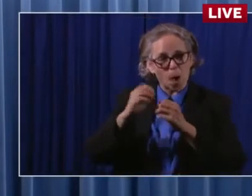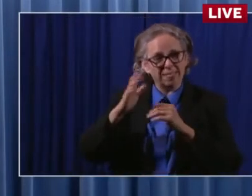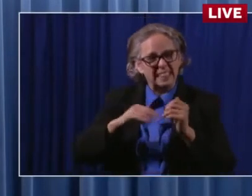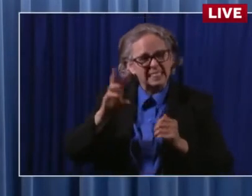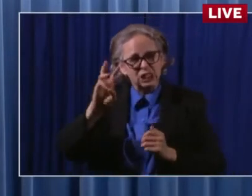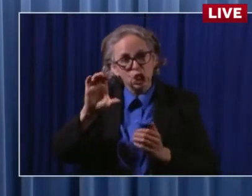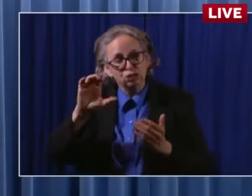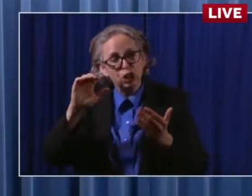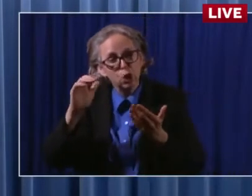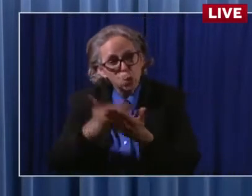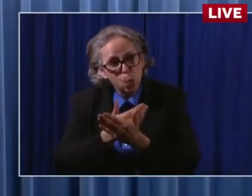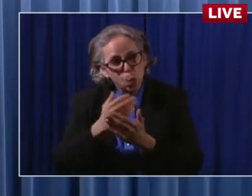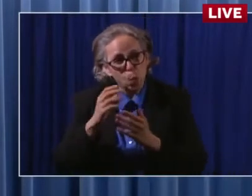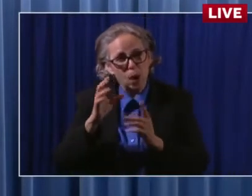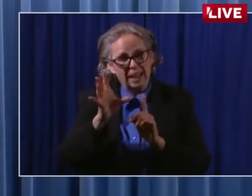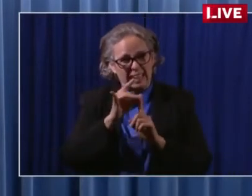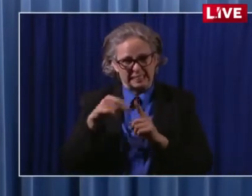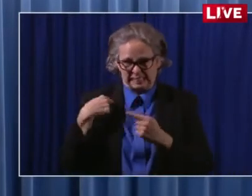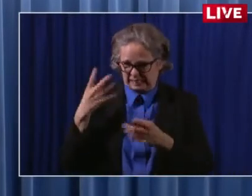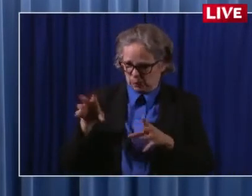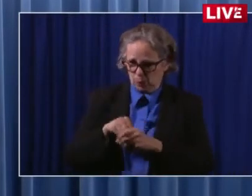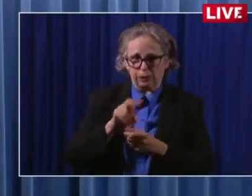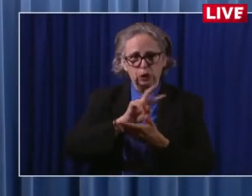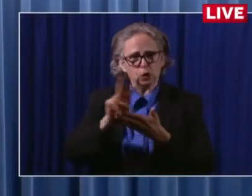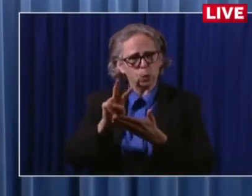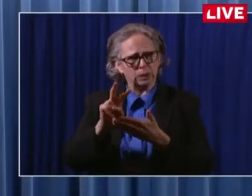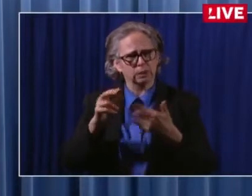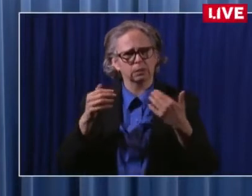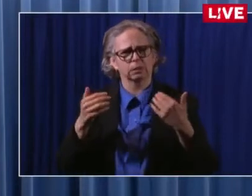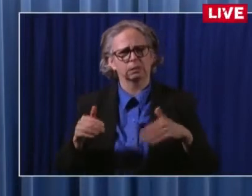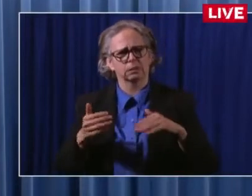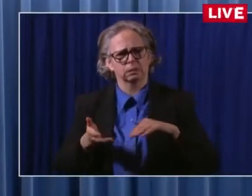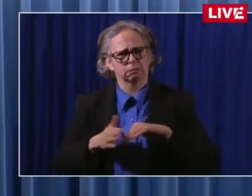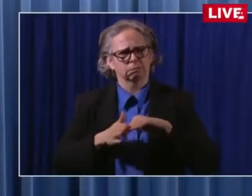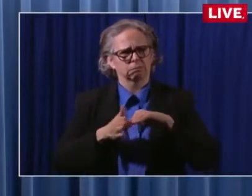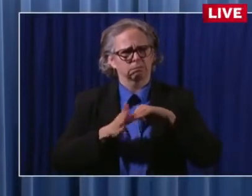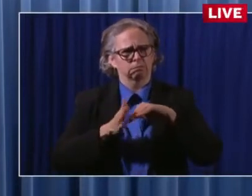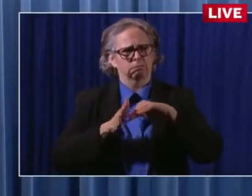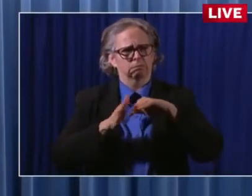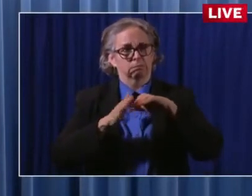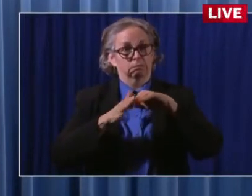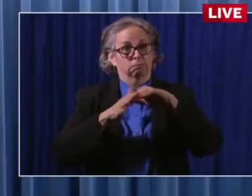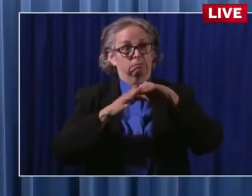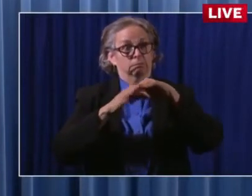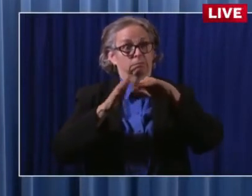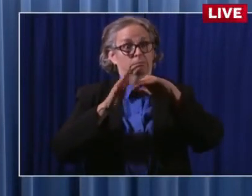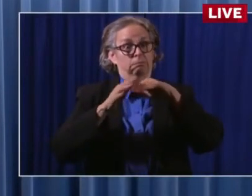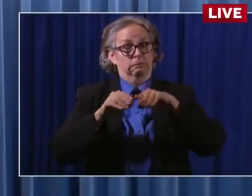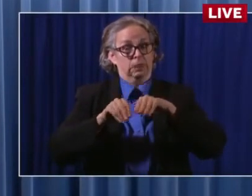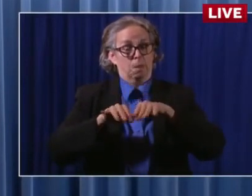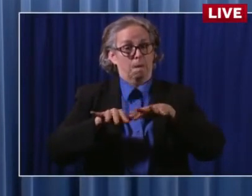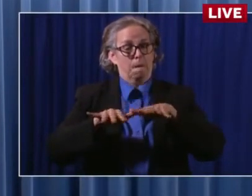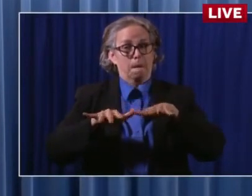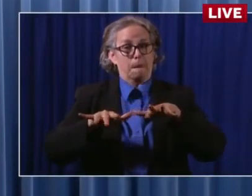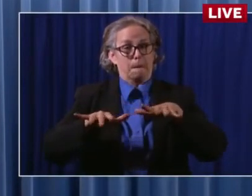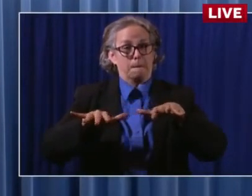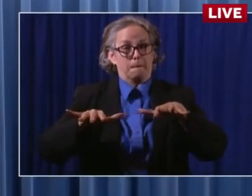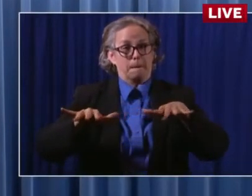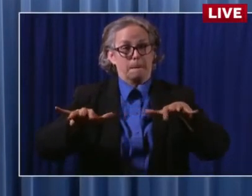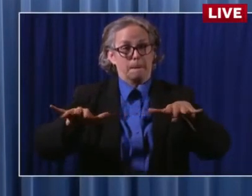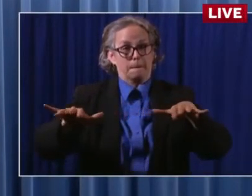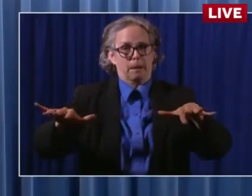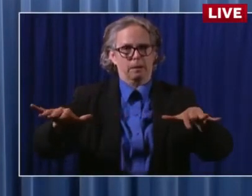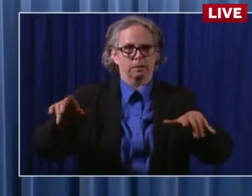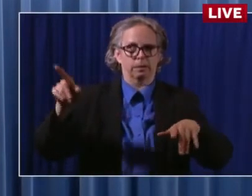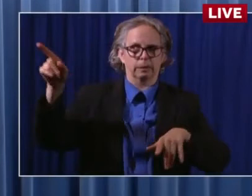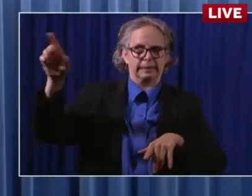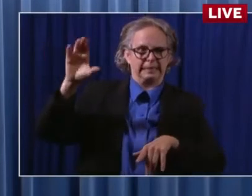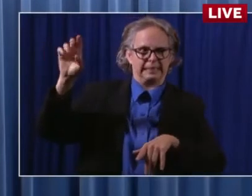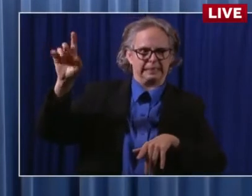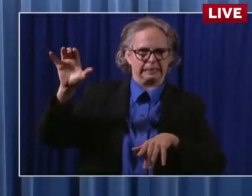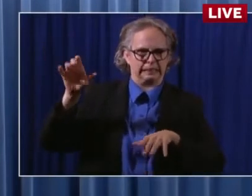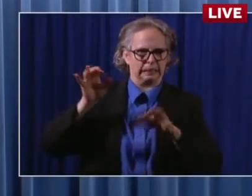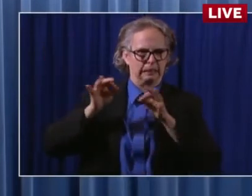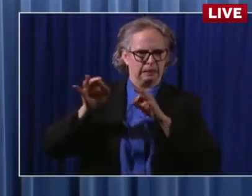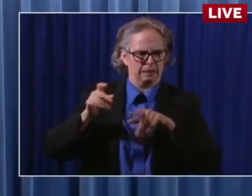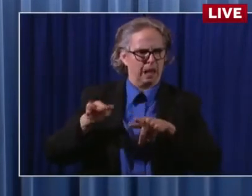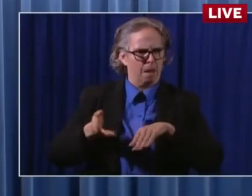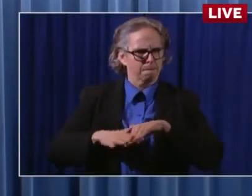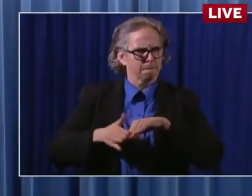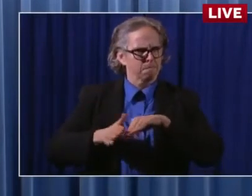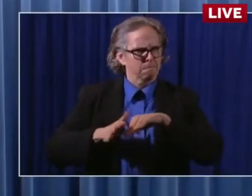THE COUNTY HAS REPORTED MORE THAN 600 CASES DURING THE LAST 14 DAYS, WHICH MEANS THE COUNTY IS CATEGORIZED AS HIGH INCIDENCE FOR COVID-19 AS DEFINED BY THE CENTERS FOR DISEASE CONTROL AND